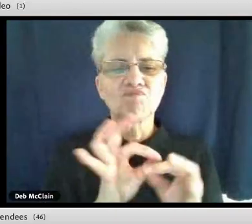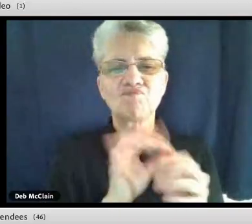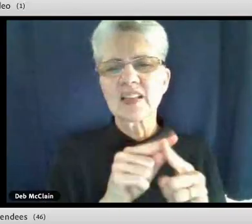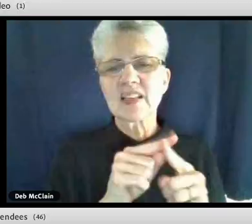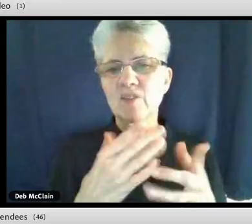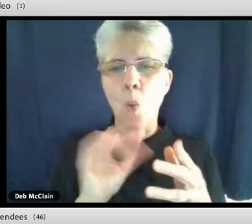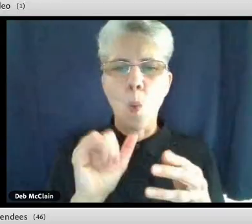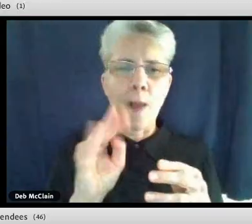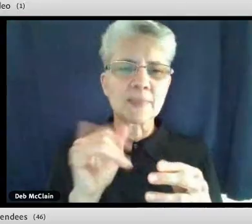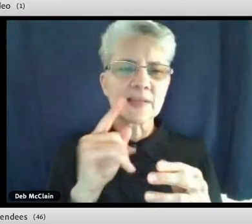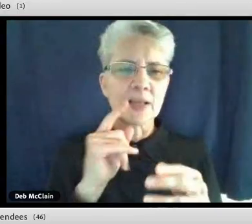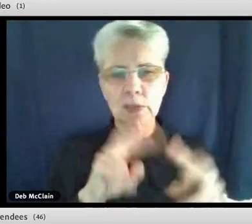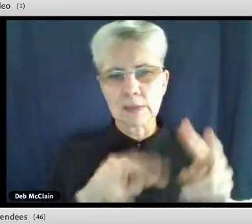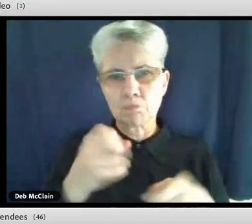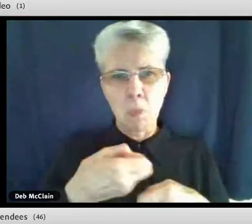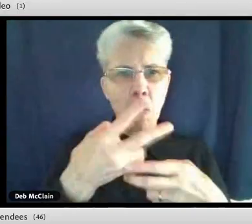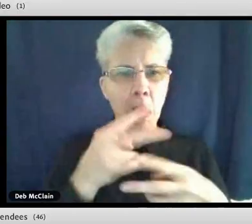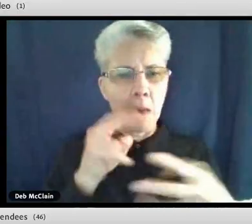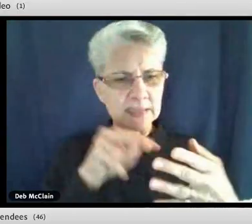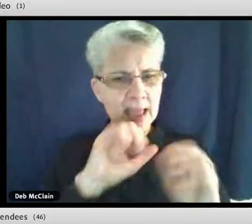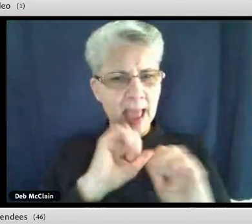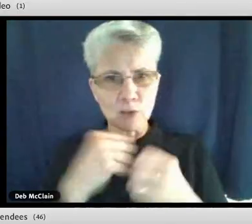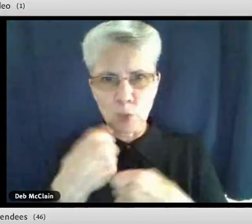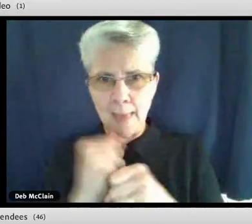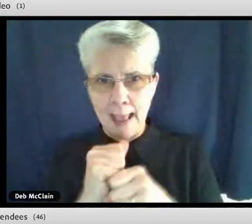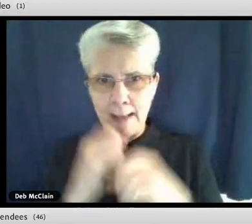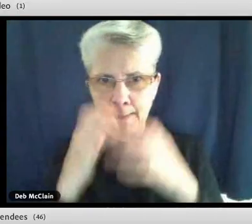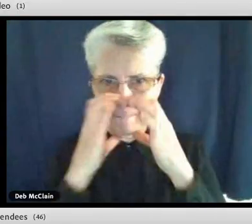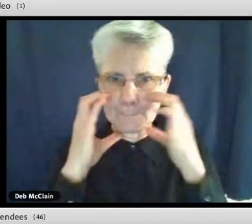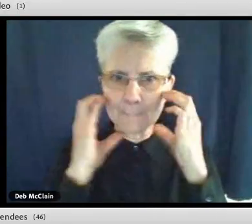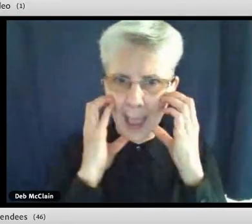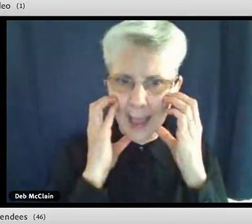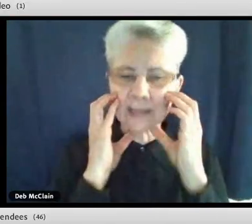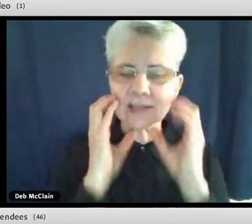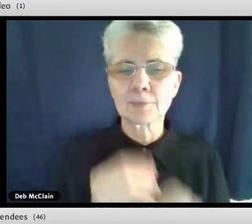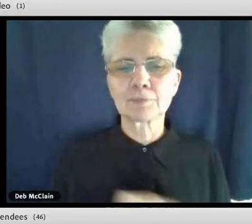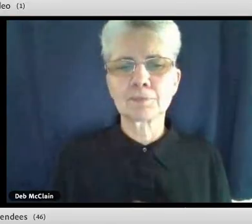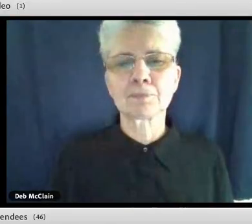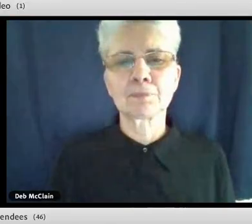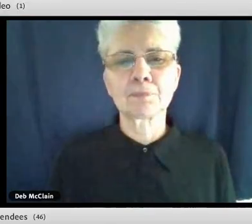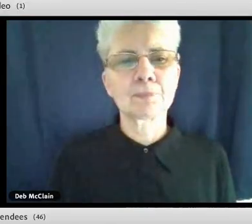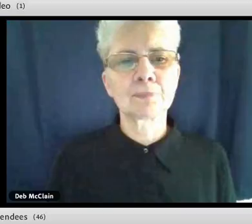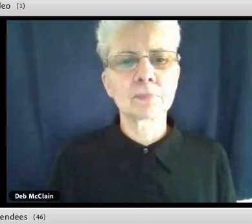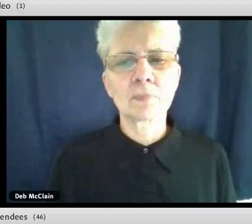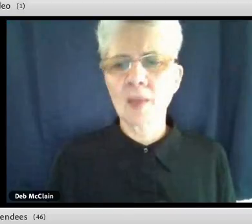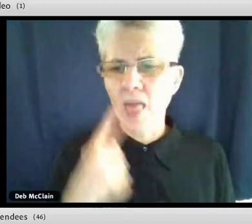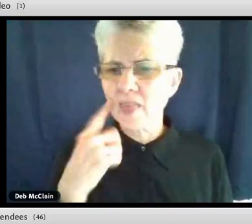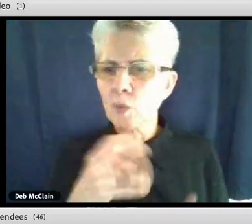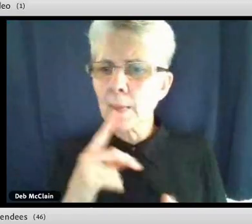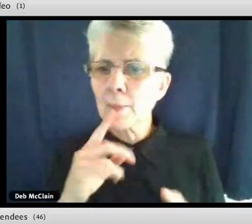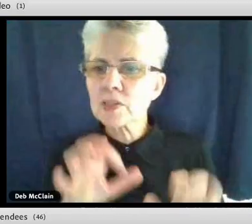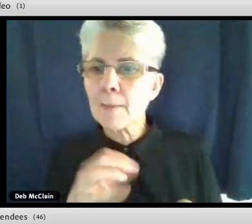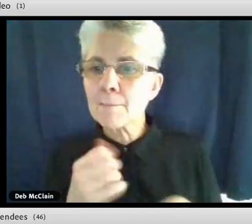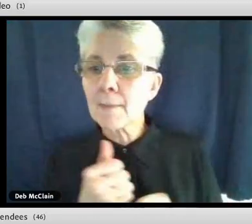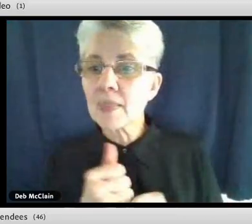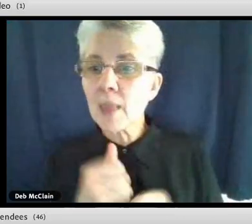that you can look at for finding those. I think a couple of people are typing maybe they're making masks, or they have a website